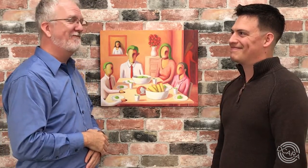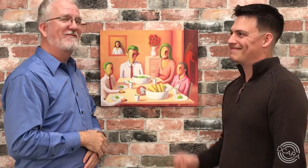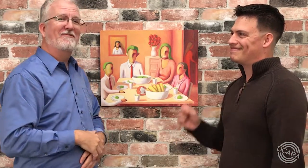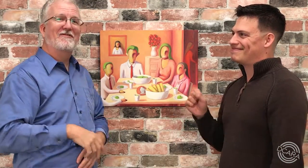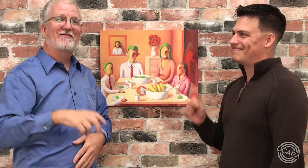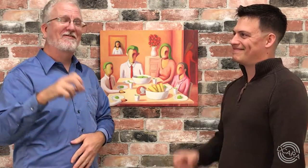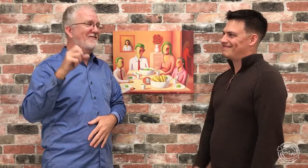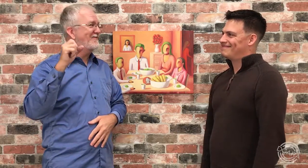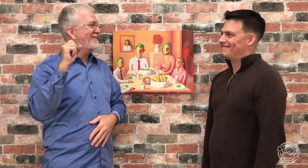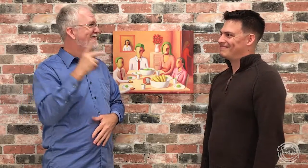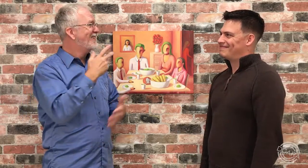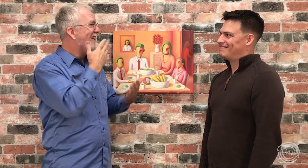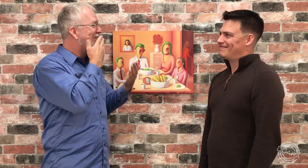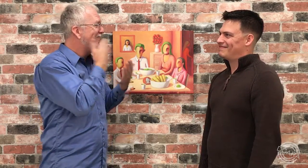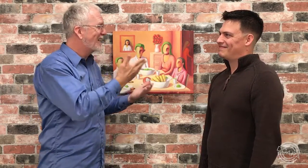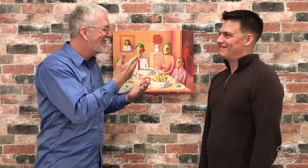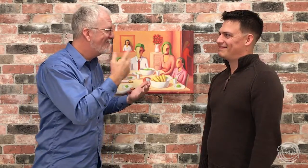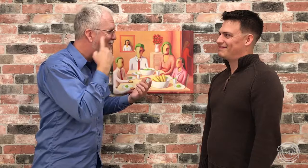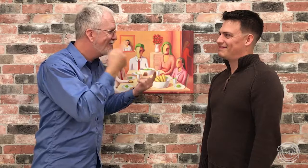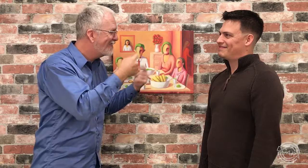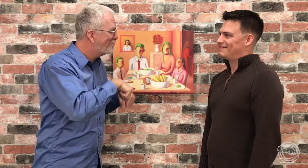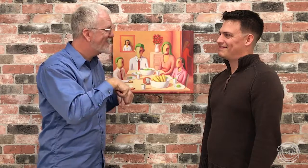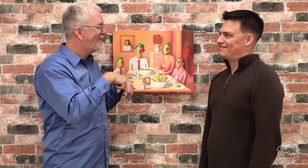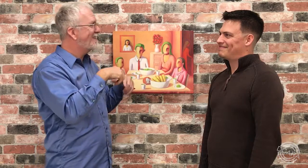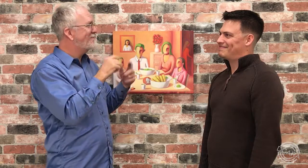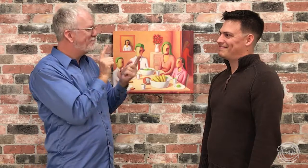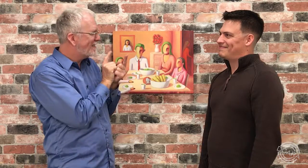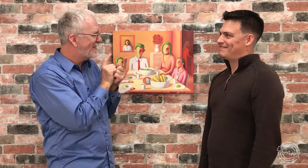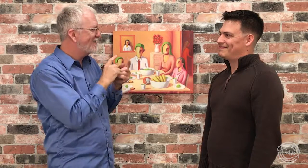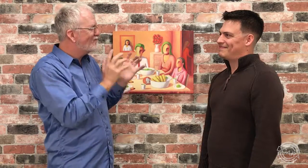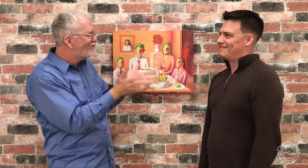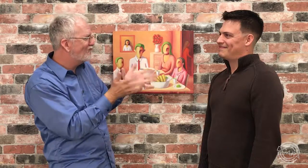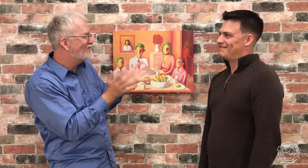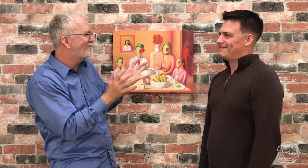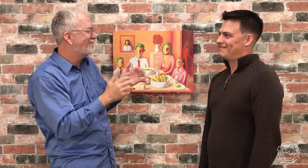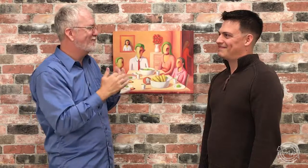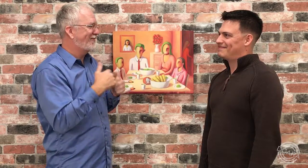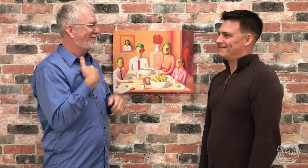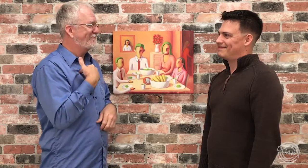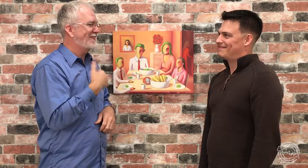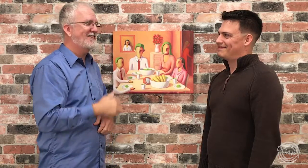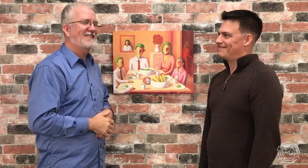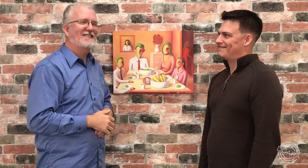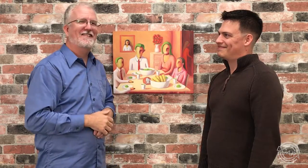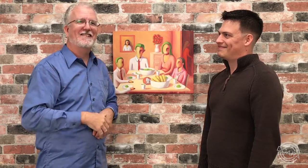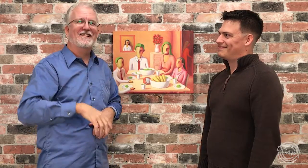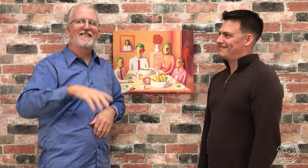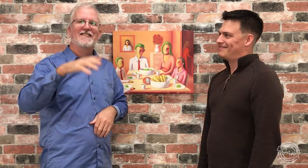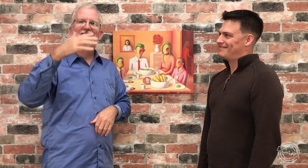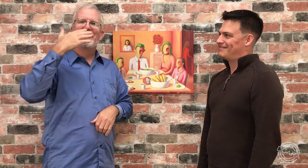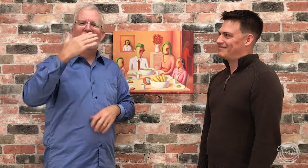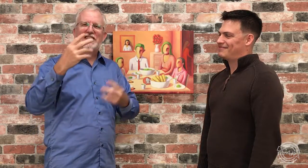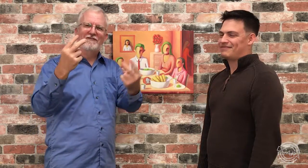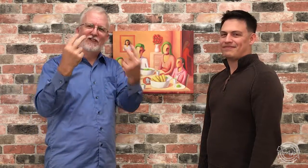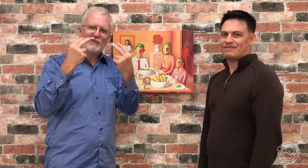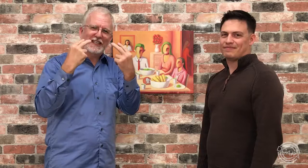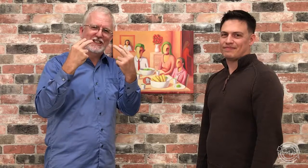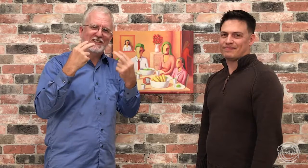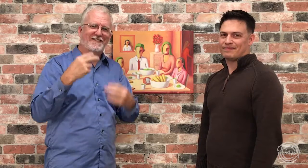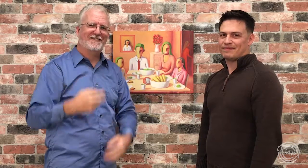Brian: Yes. Thank you for coming and chatting with me. Thank you for watching!